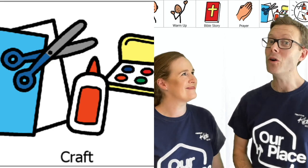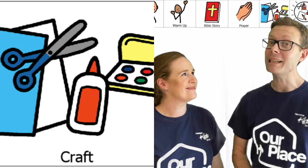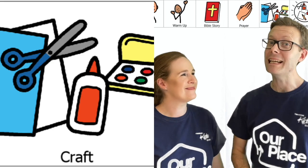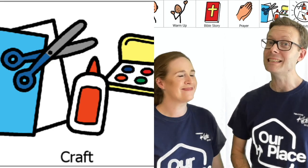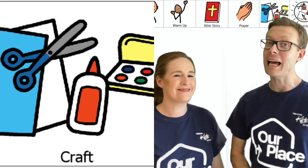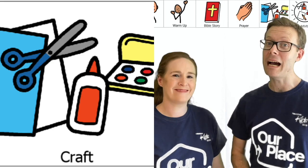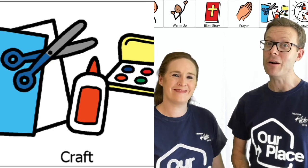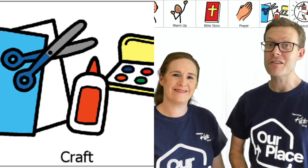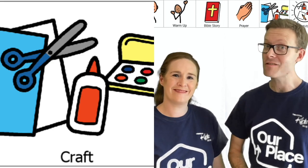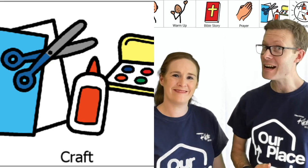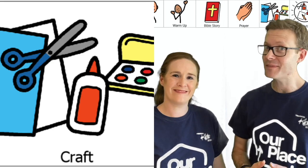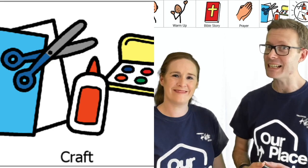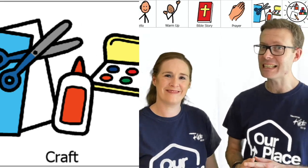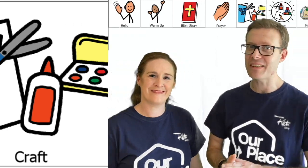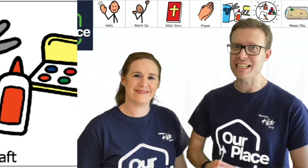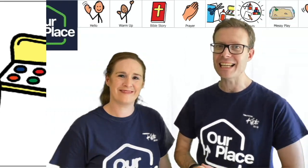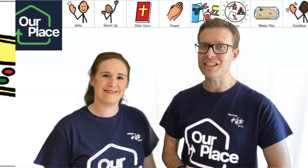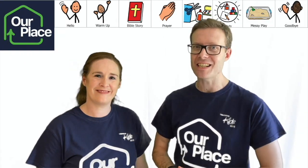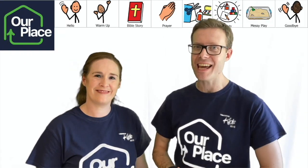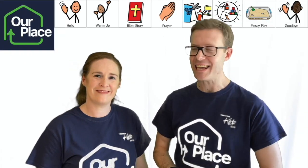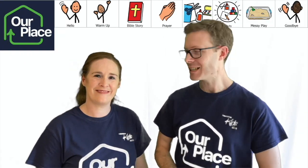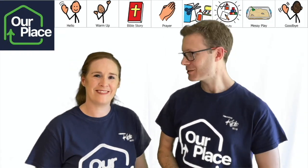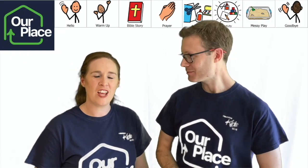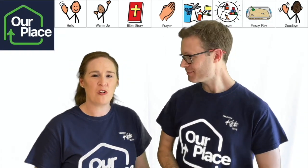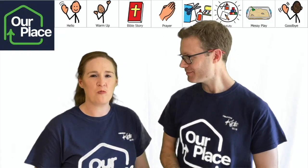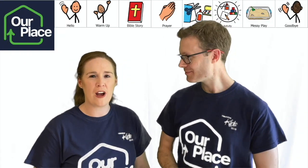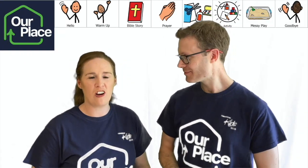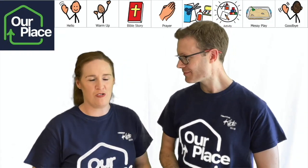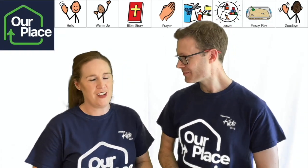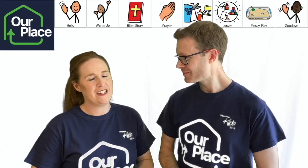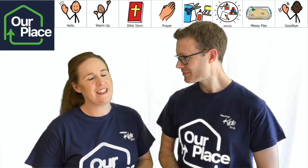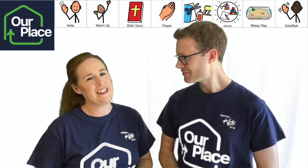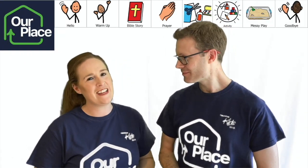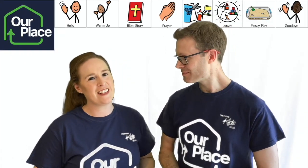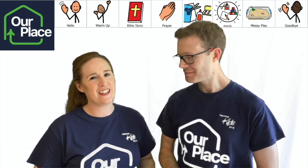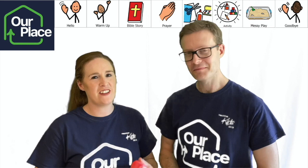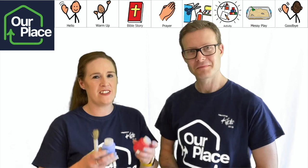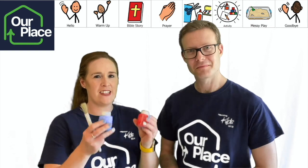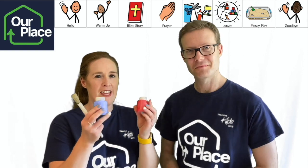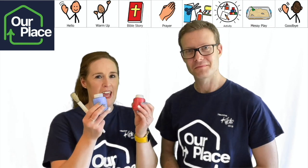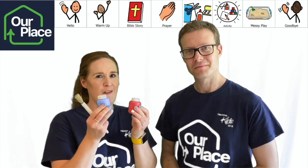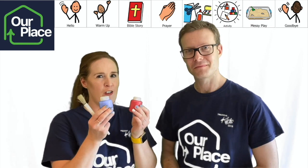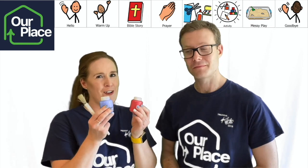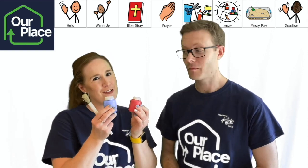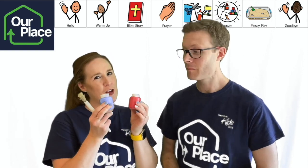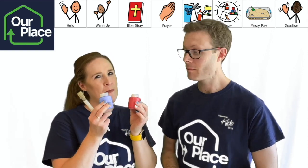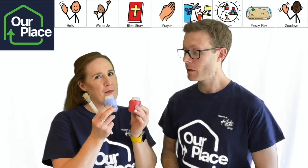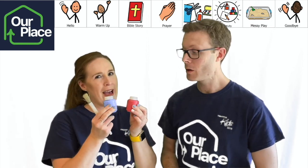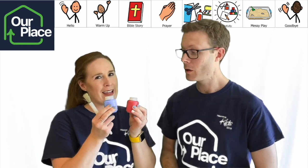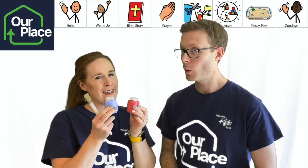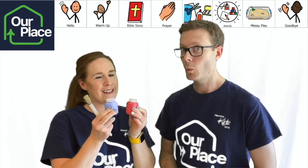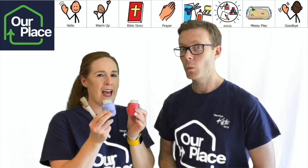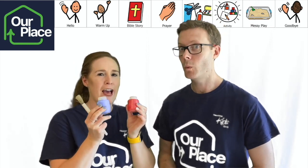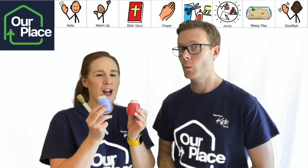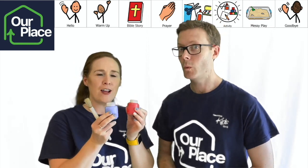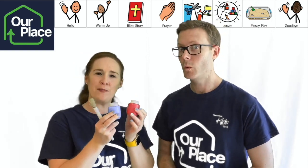our craft activity today well today's activity involves some paints and I put